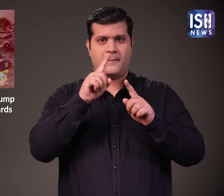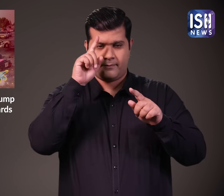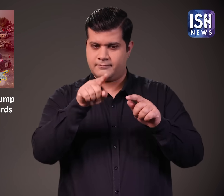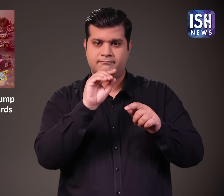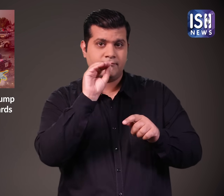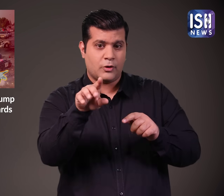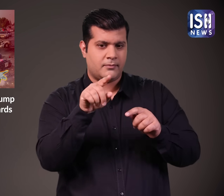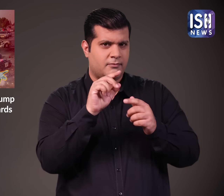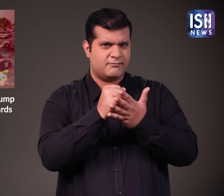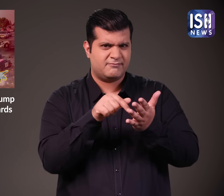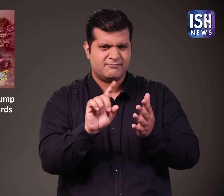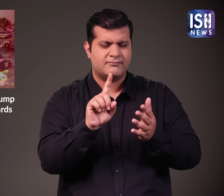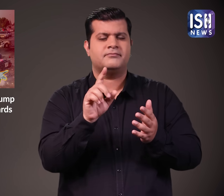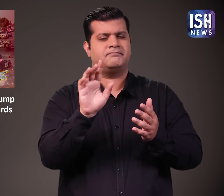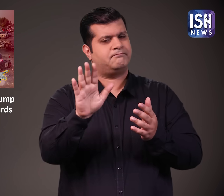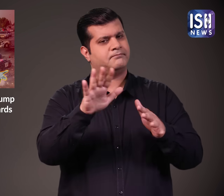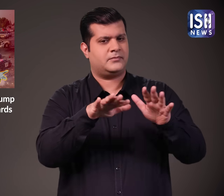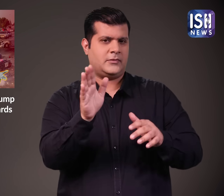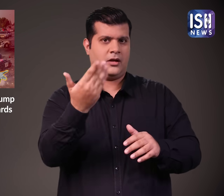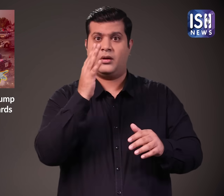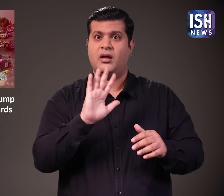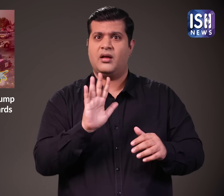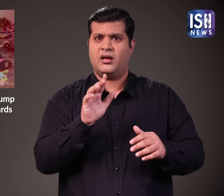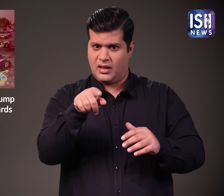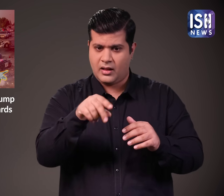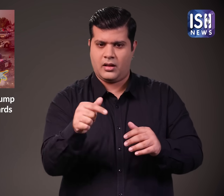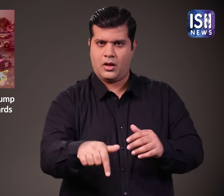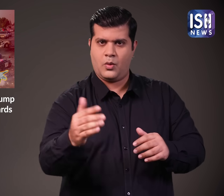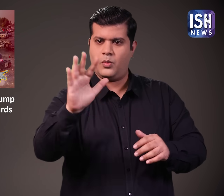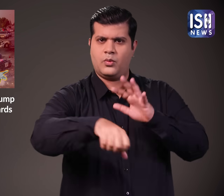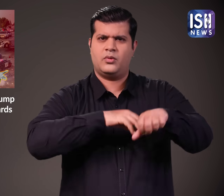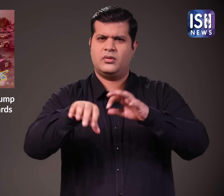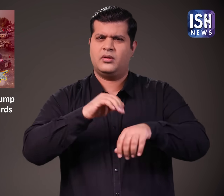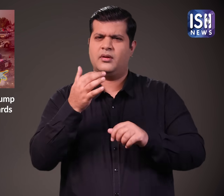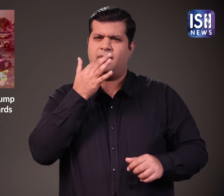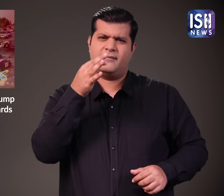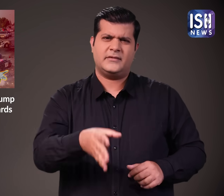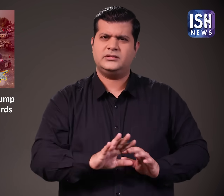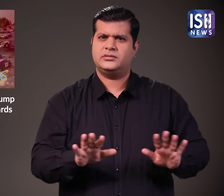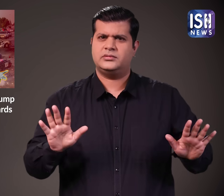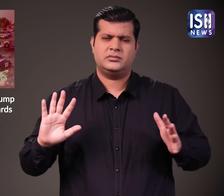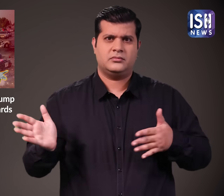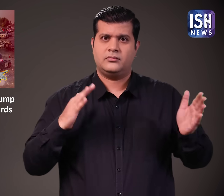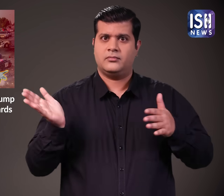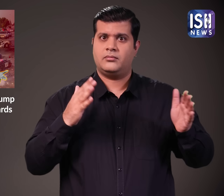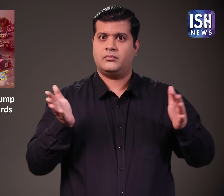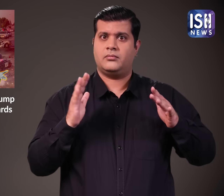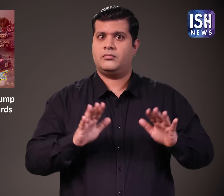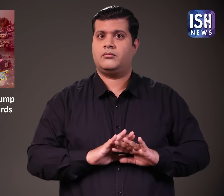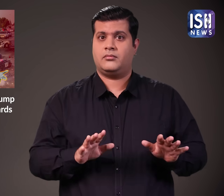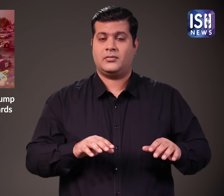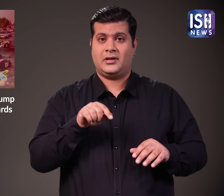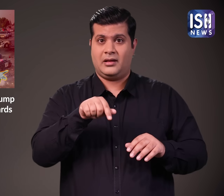ICE is not giving the immigrants time to wind up. They are being deported immediately, in large numbers.